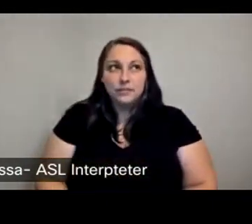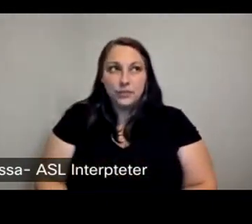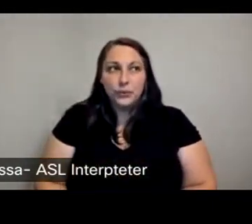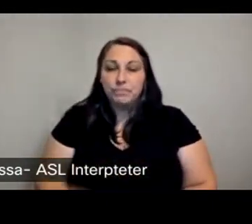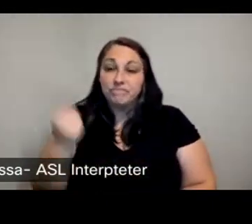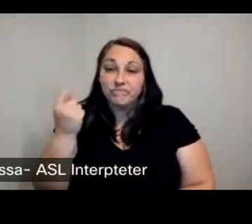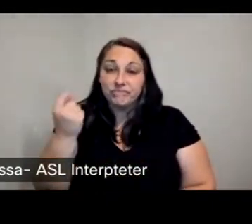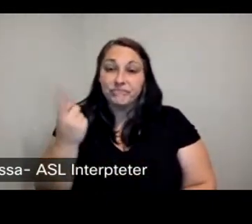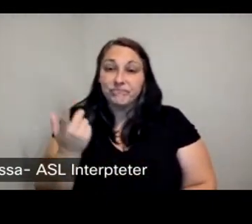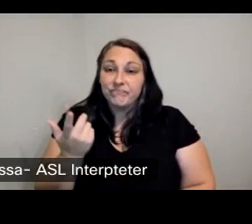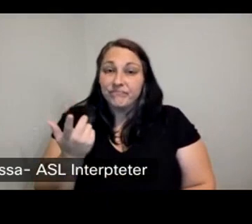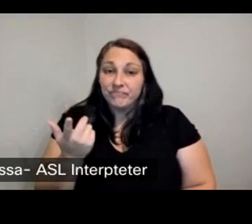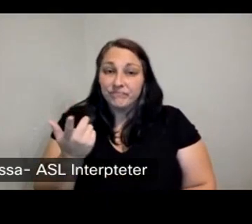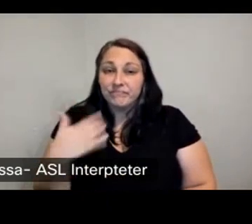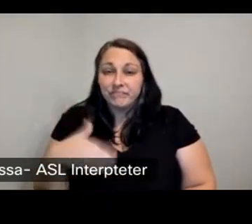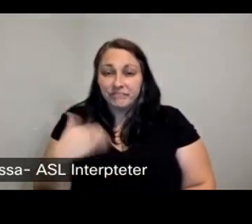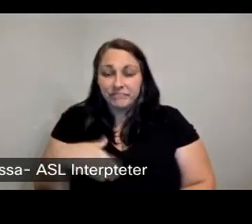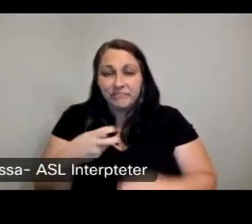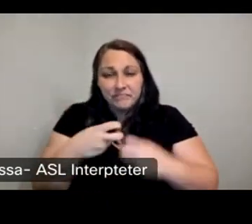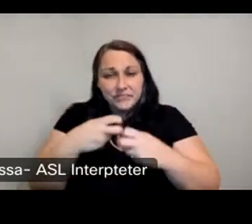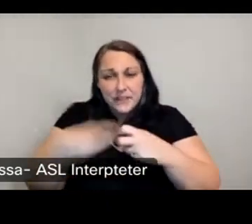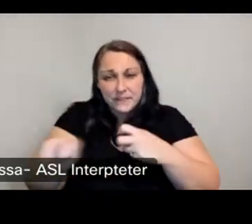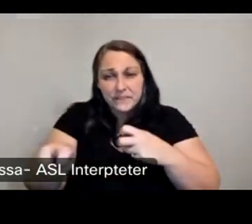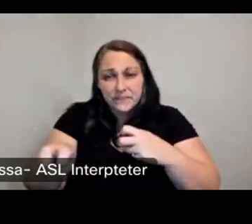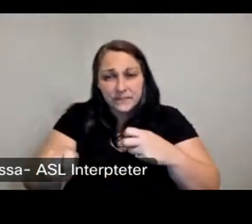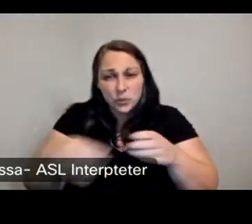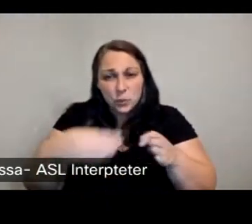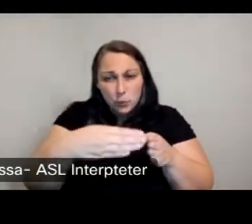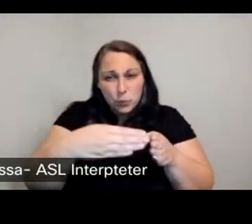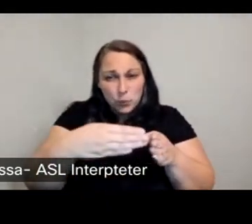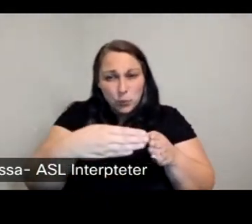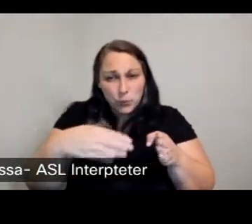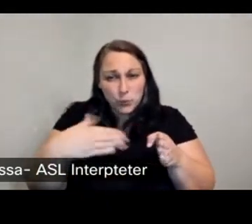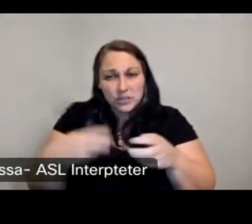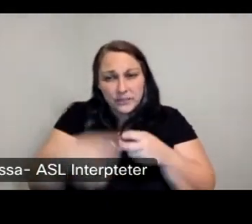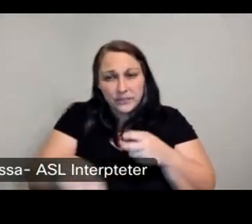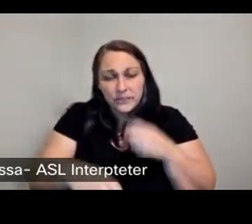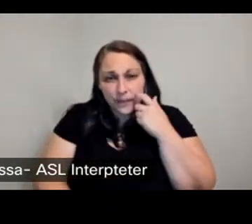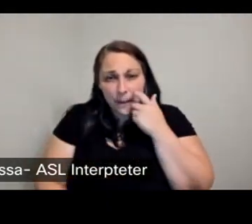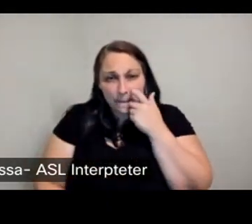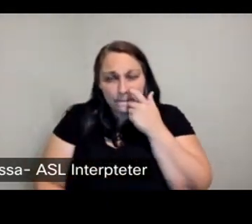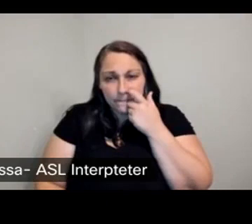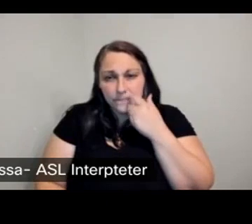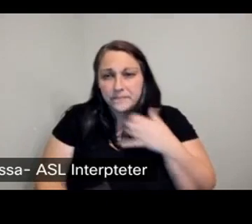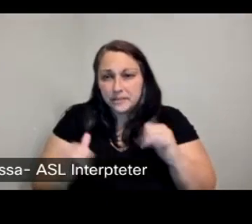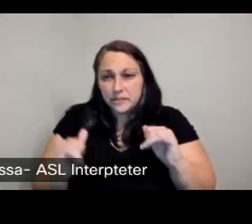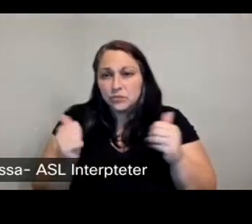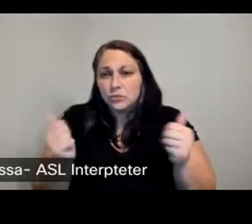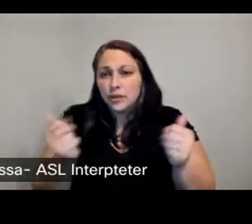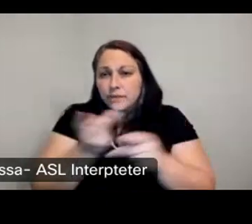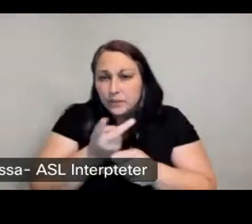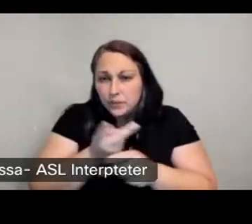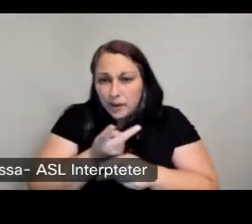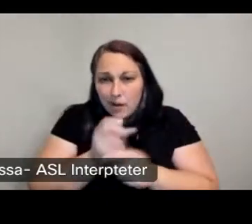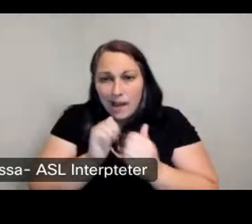think difficult intersection um that we need to to figure out um how to how to address that um